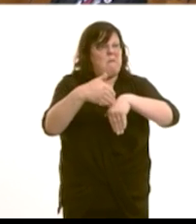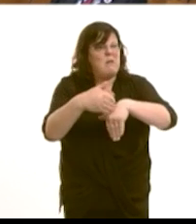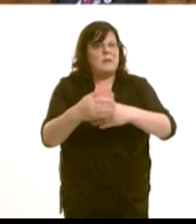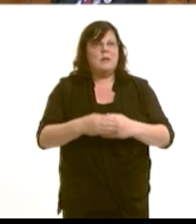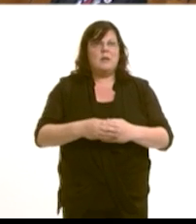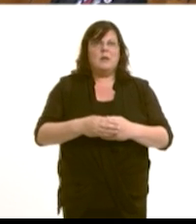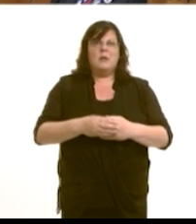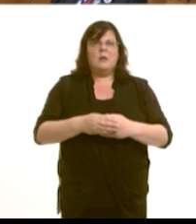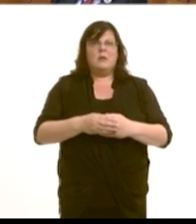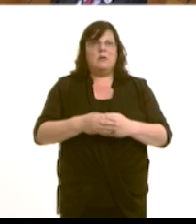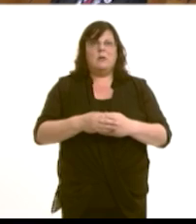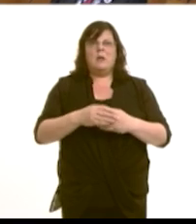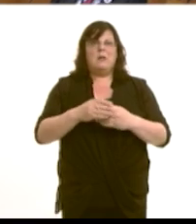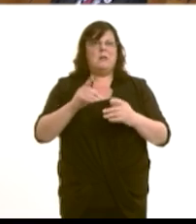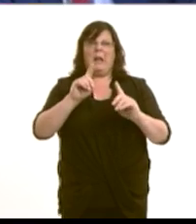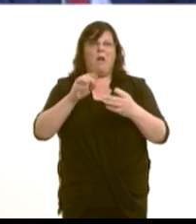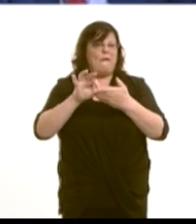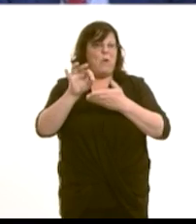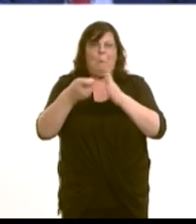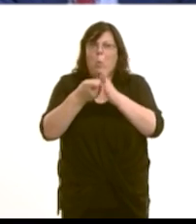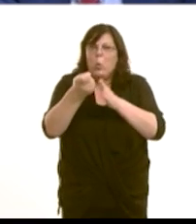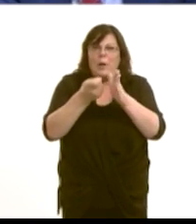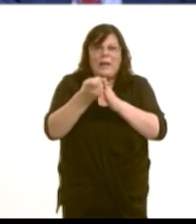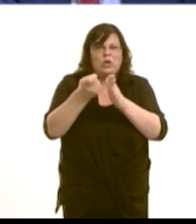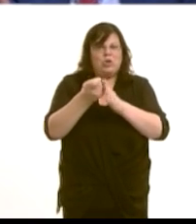your foot on the mortgage ladder, thereís never been a more difficult time.